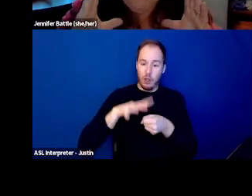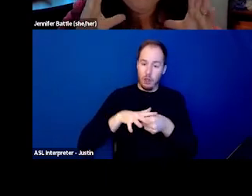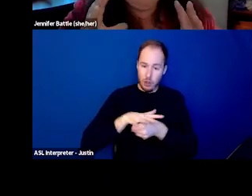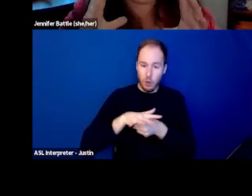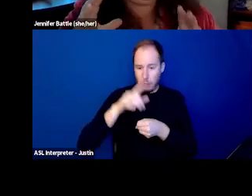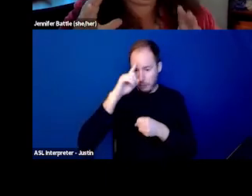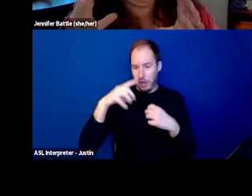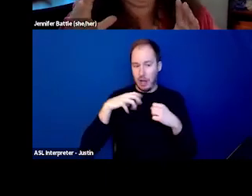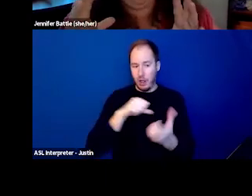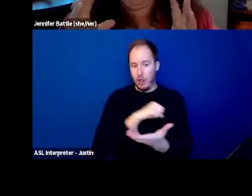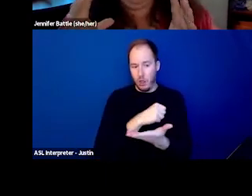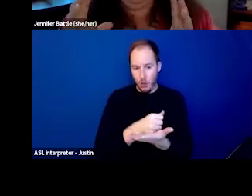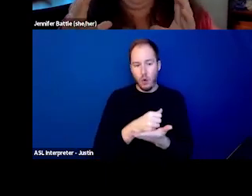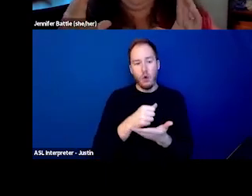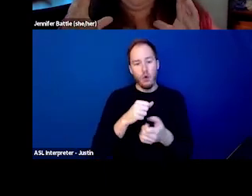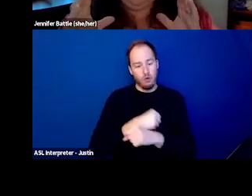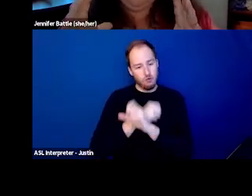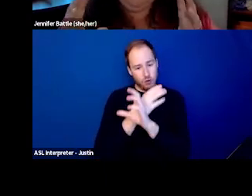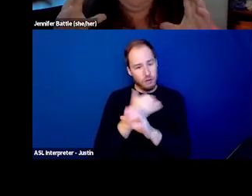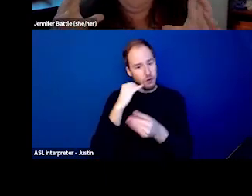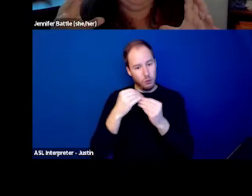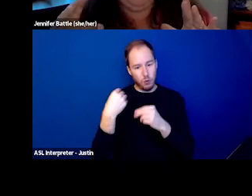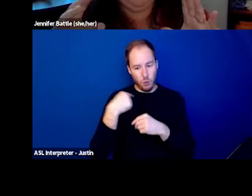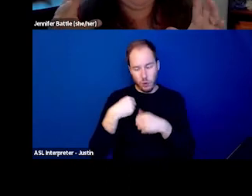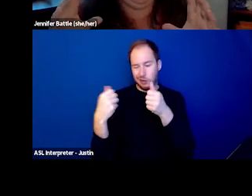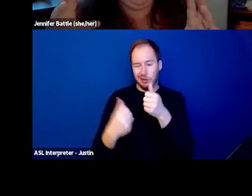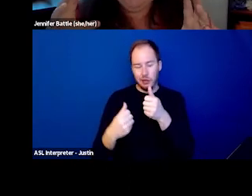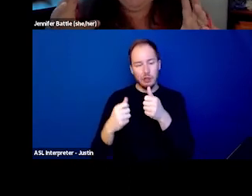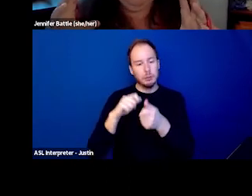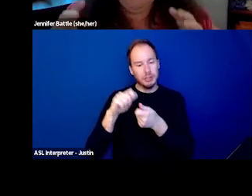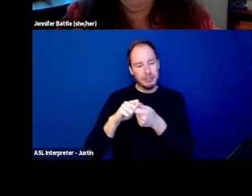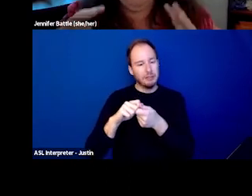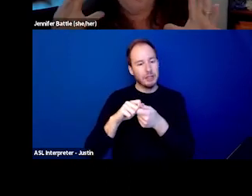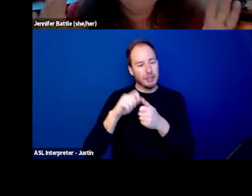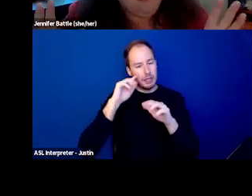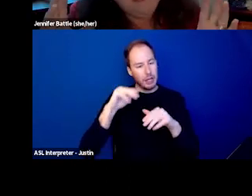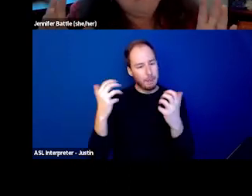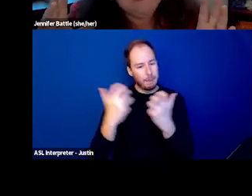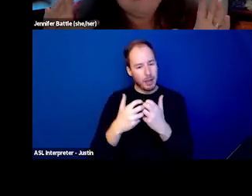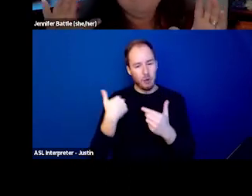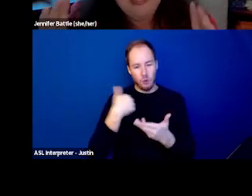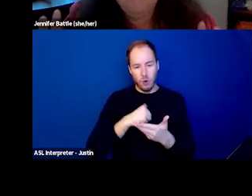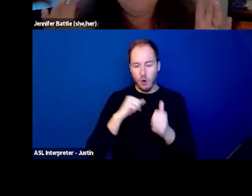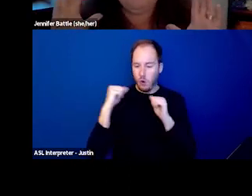authority crisis lines, we already work under a specific umbrella of expectation. We already all use the same language.